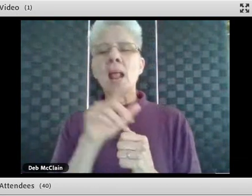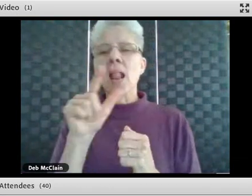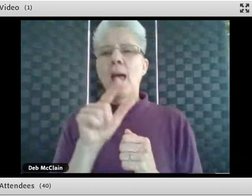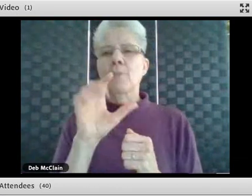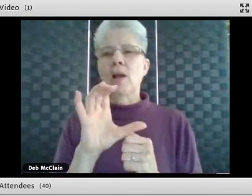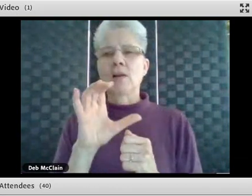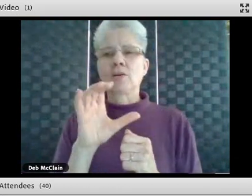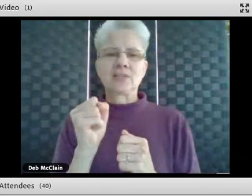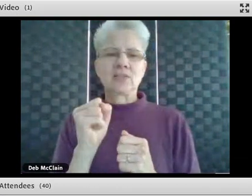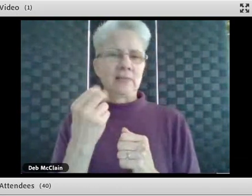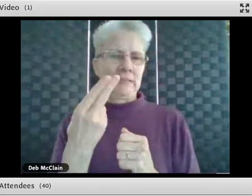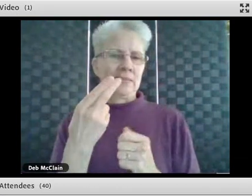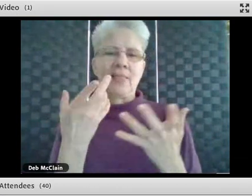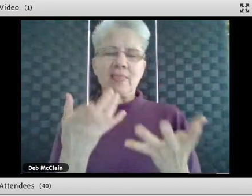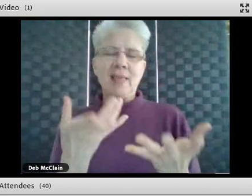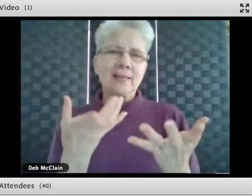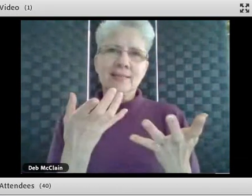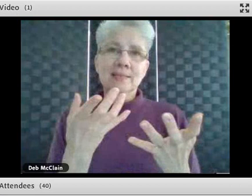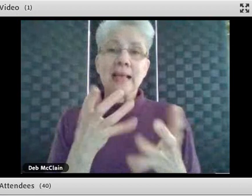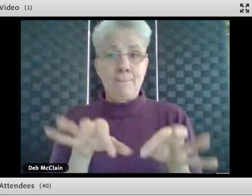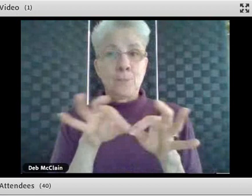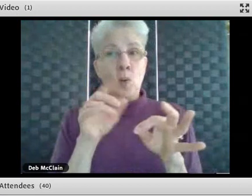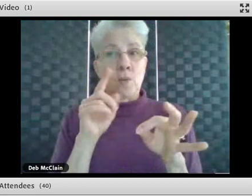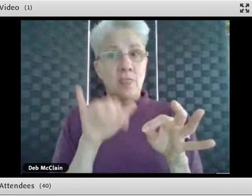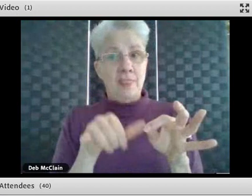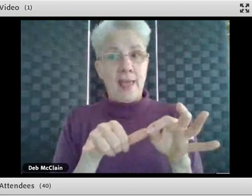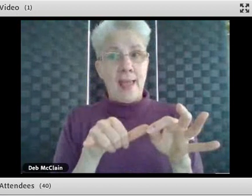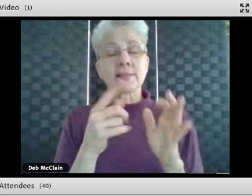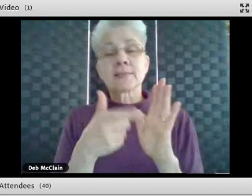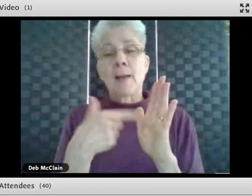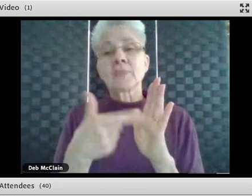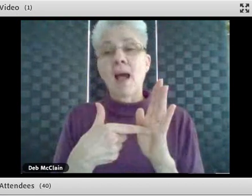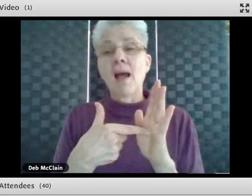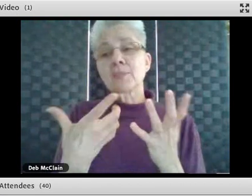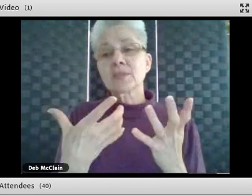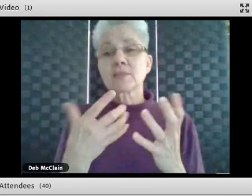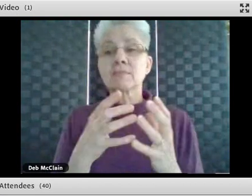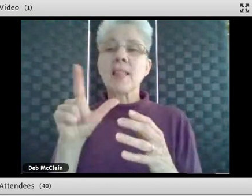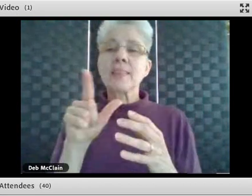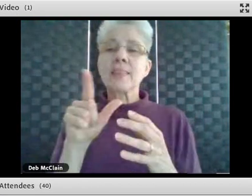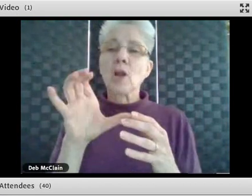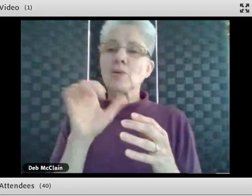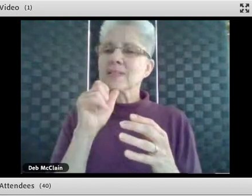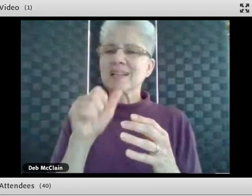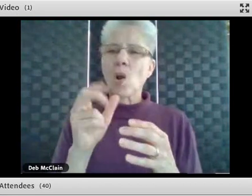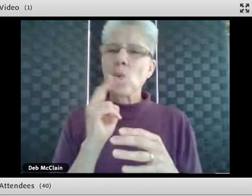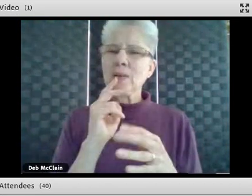that's the key for that, right? And sometimes, Library of Congress does not always choose